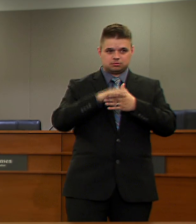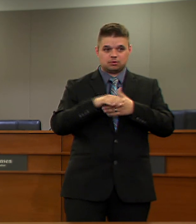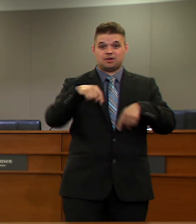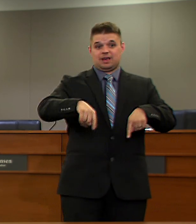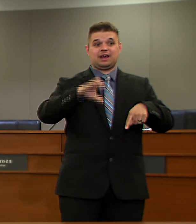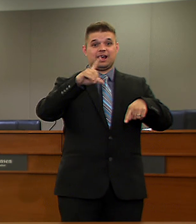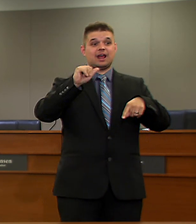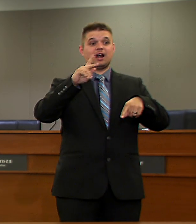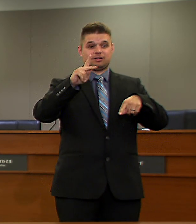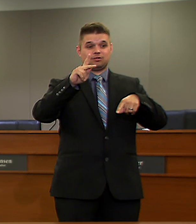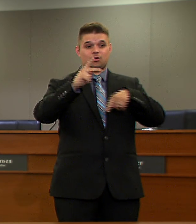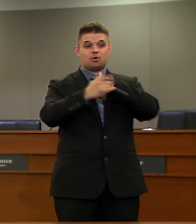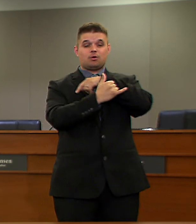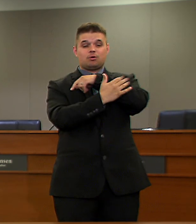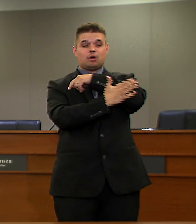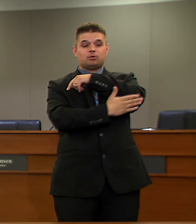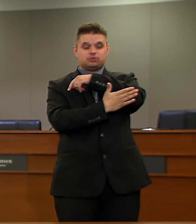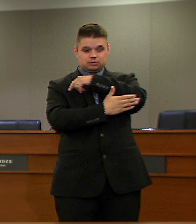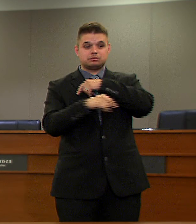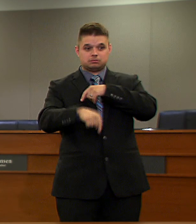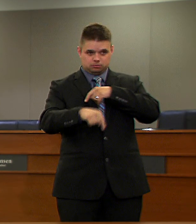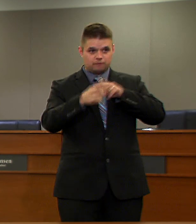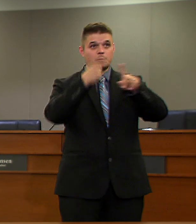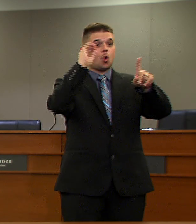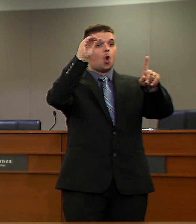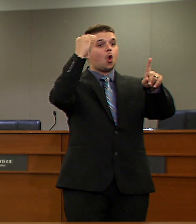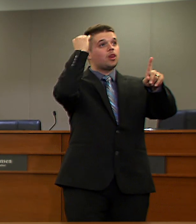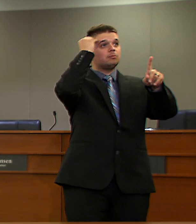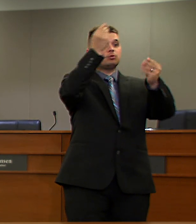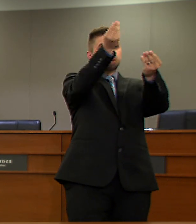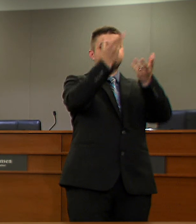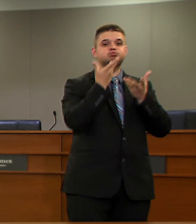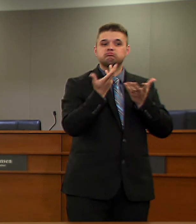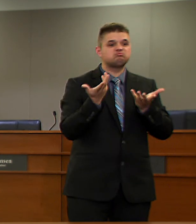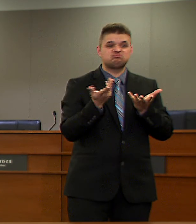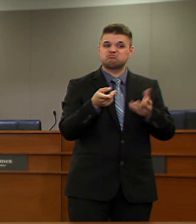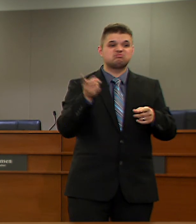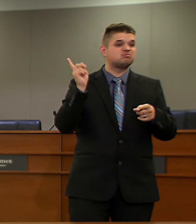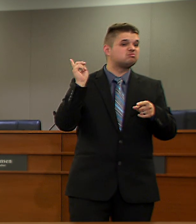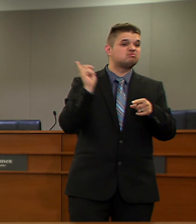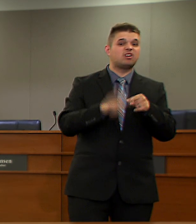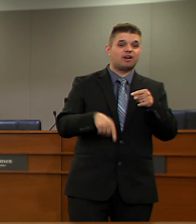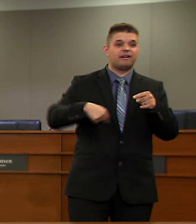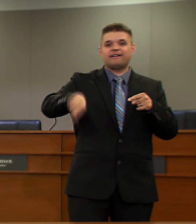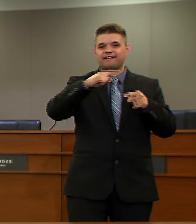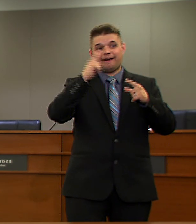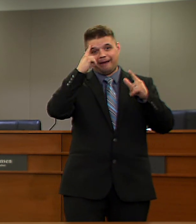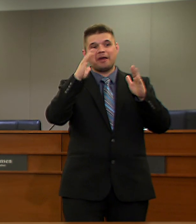I don't think that it's realistic for us to expect anything going back to normal on May 4th.